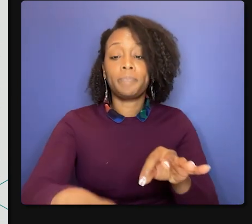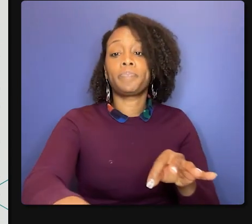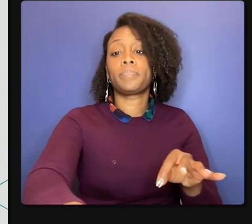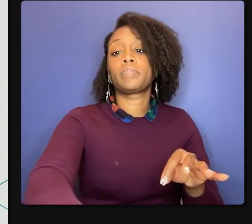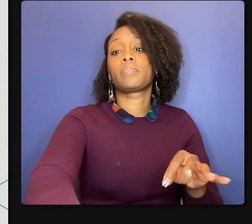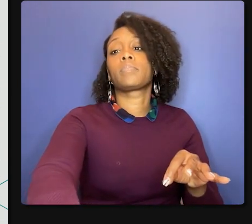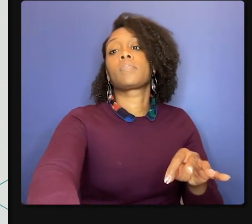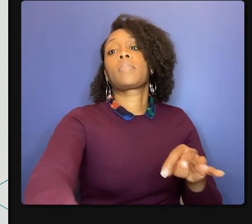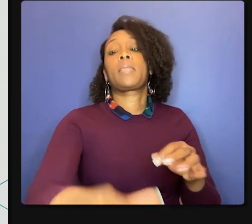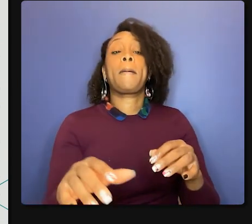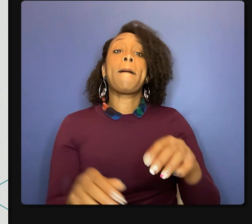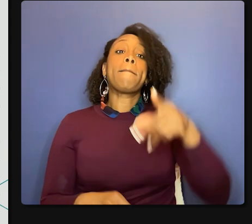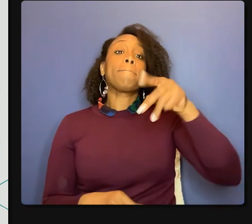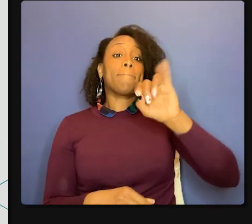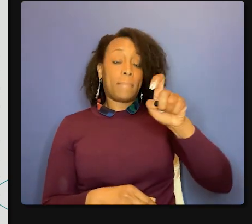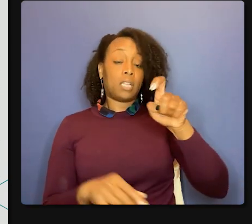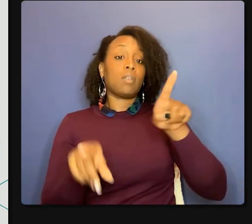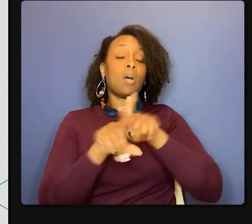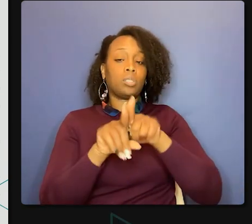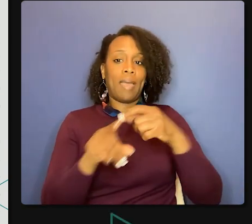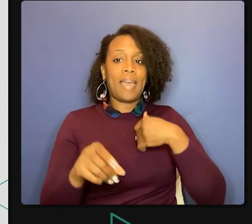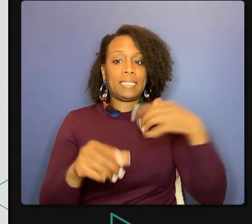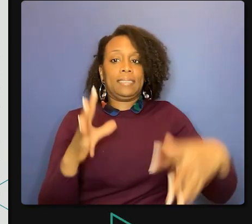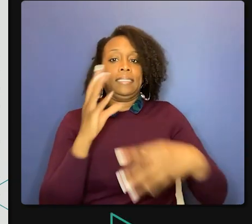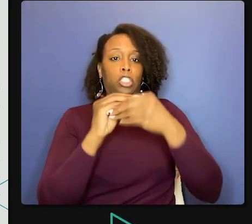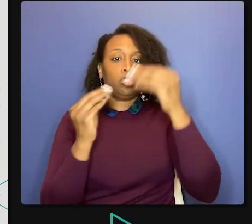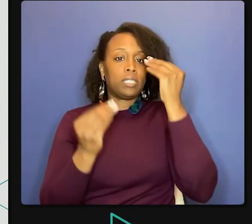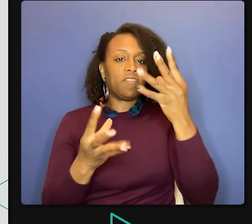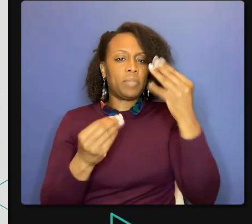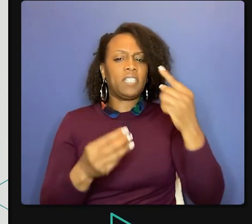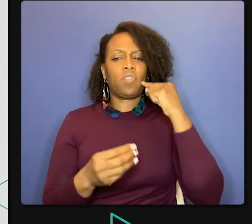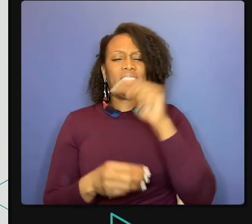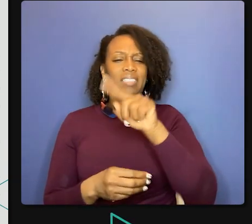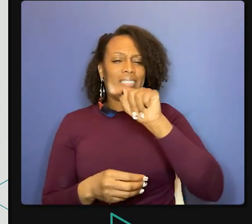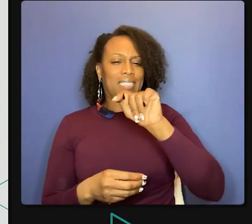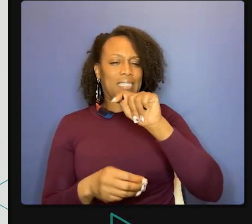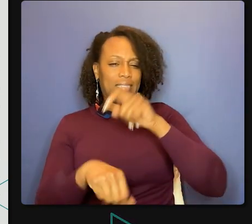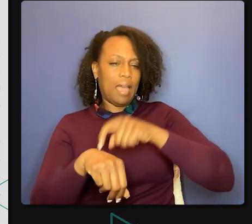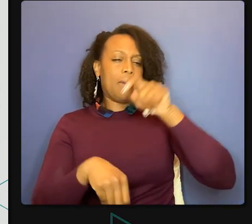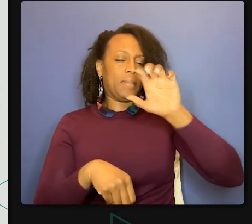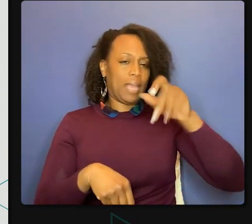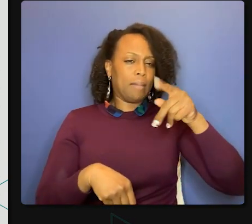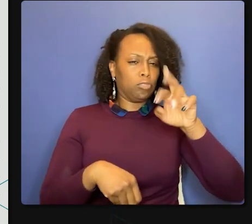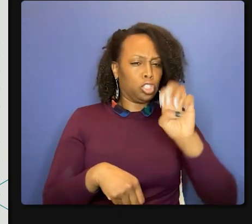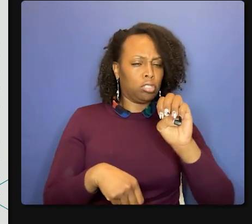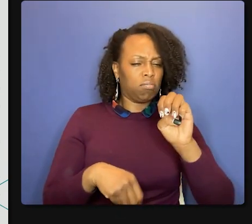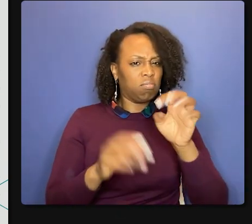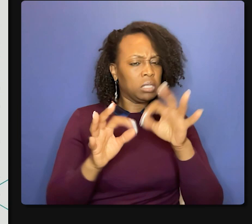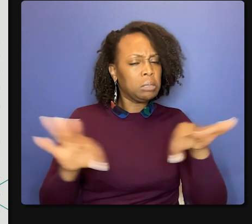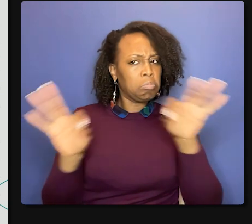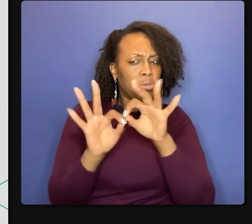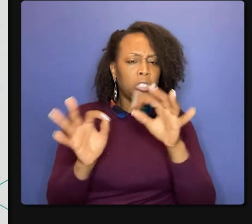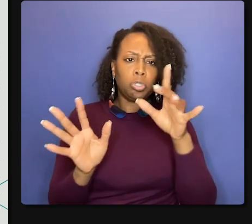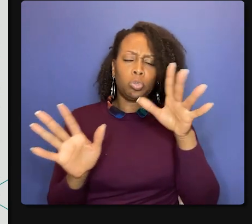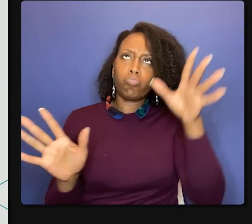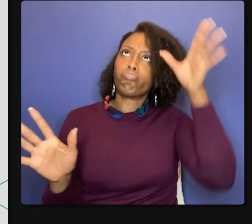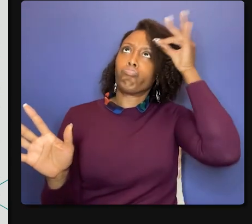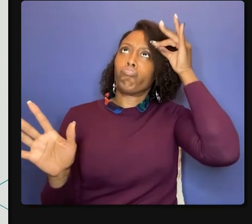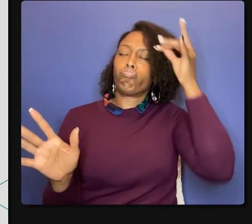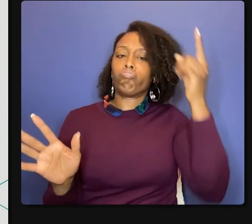the size of that batch, which are real important. Now PIX also contains additional information in this timing capture, which I think is very important